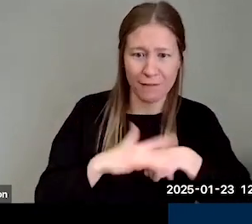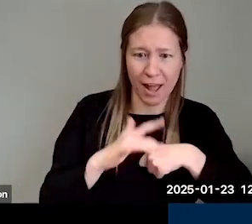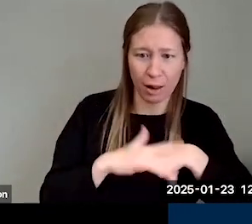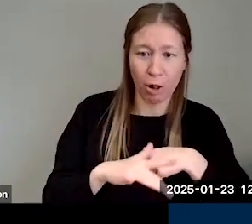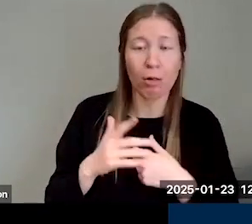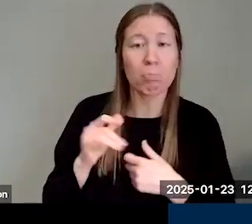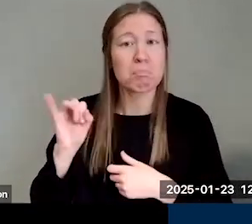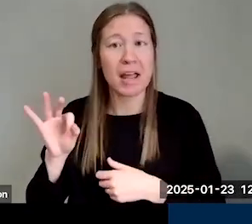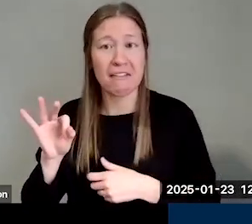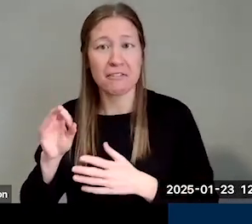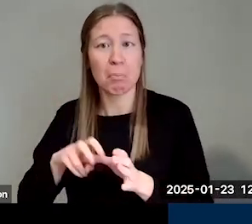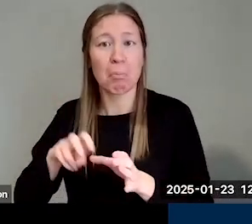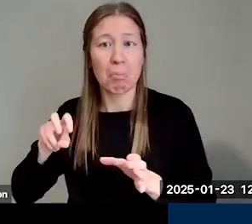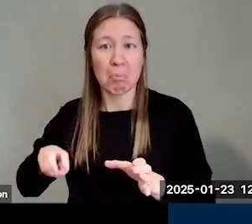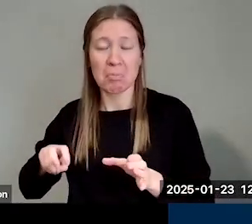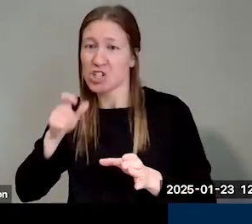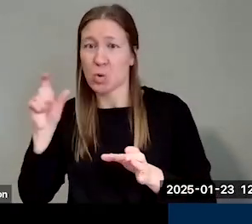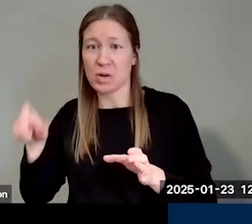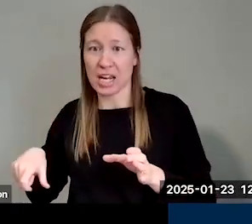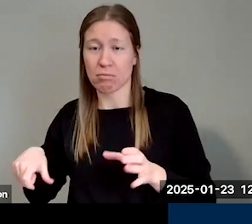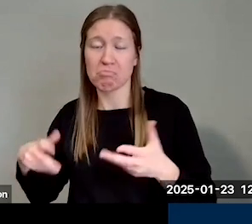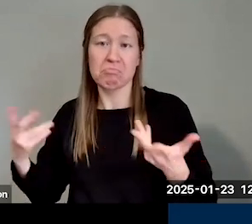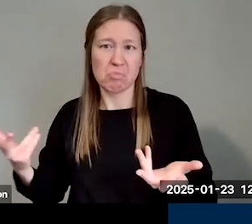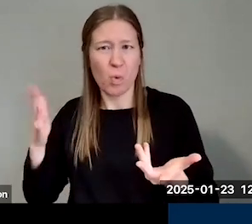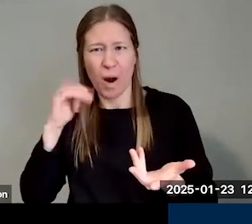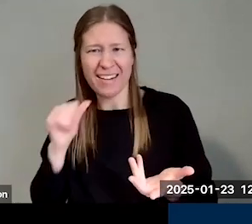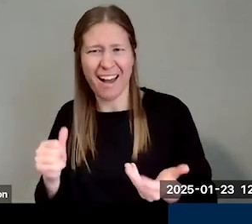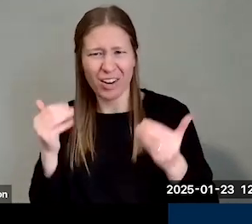So what we would call those is, so the short answer is yes.